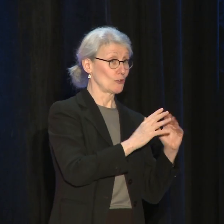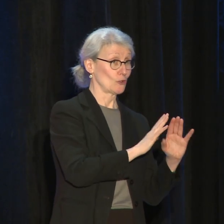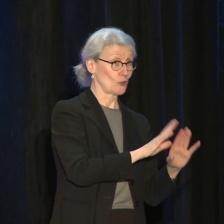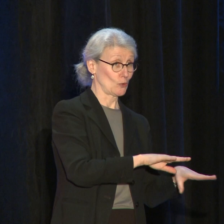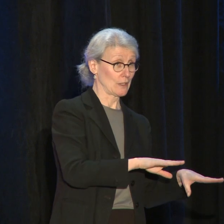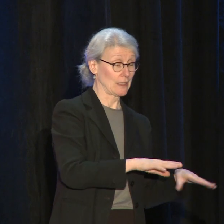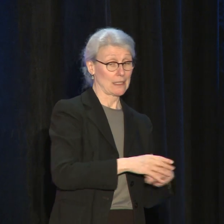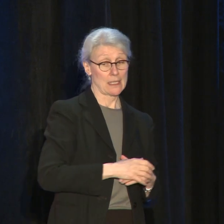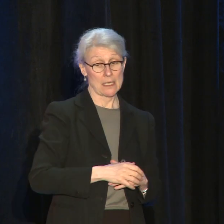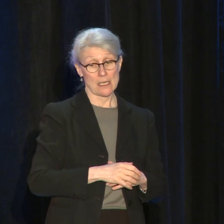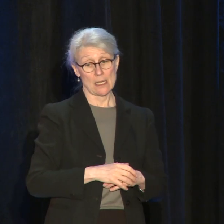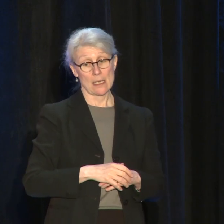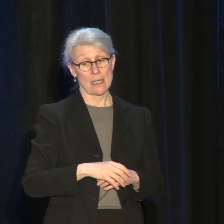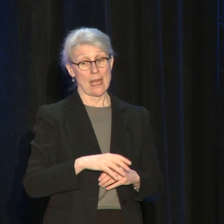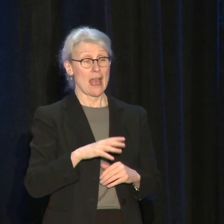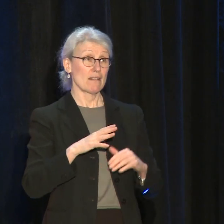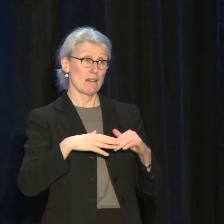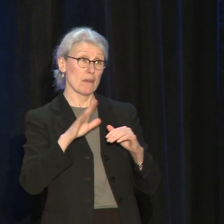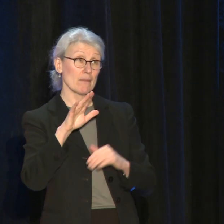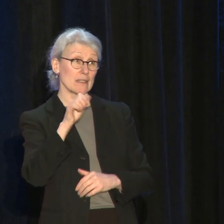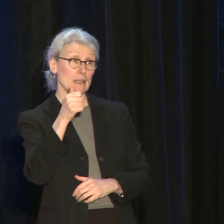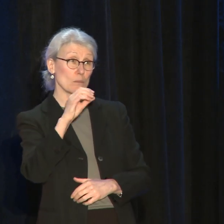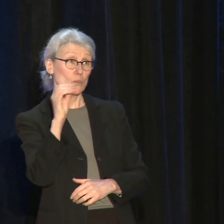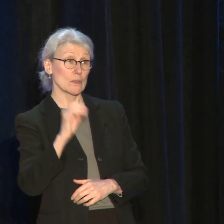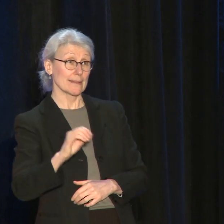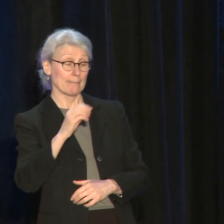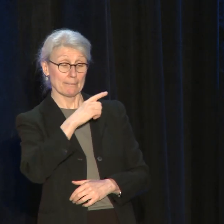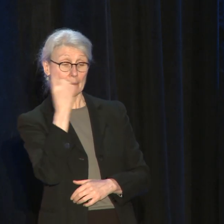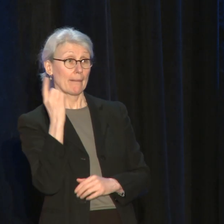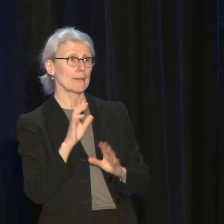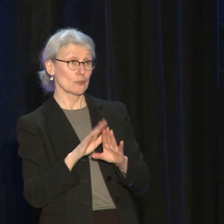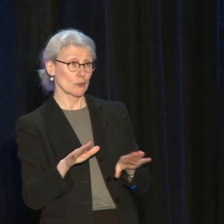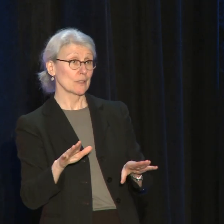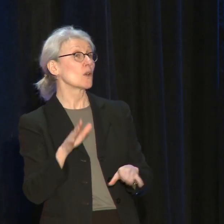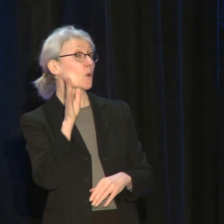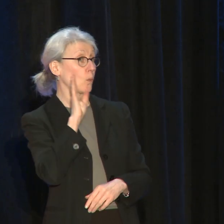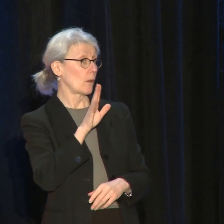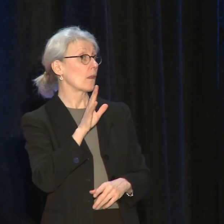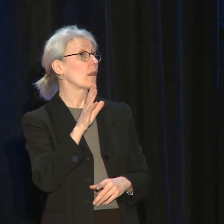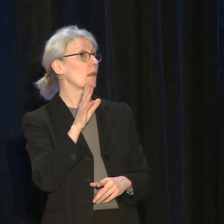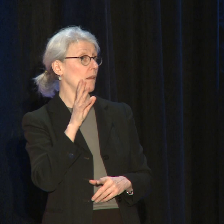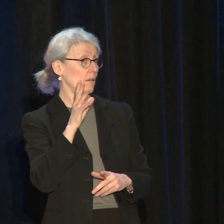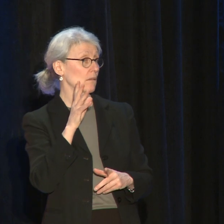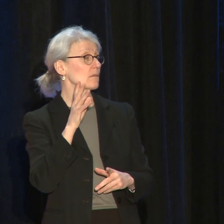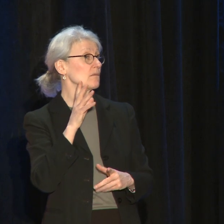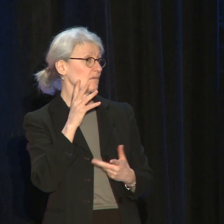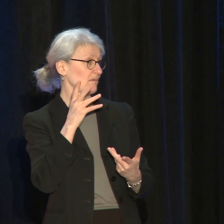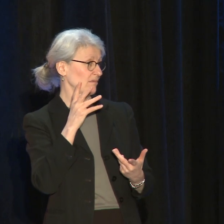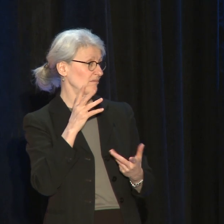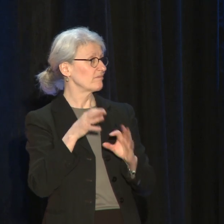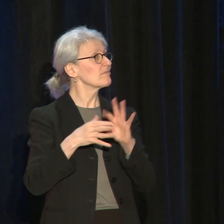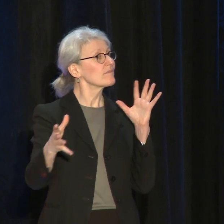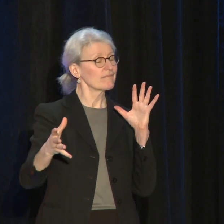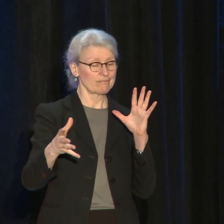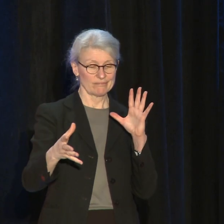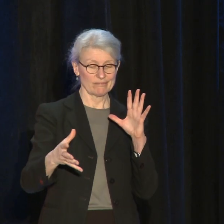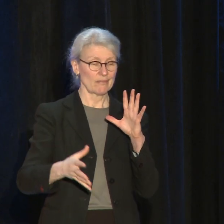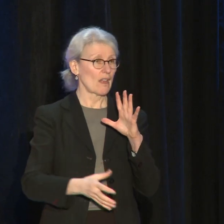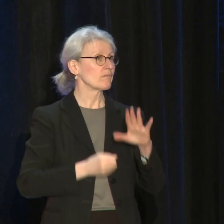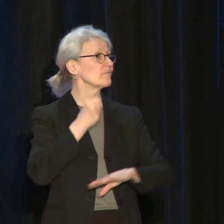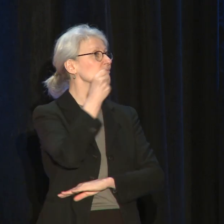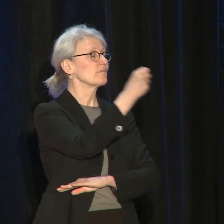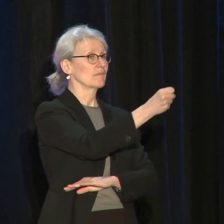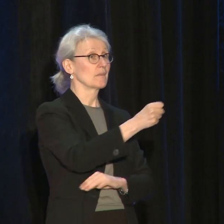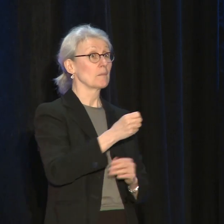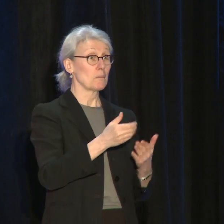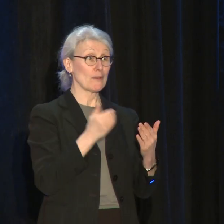than 10 percent of Black children will experience foster care in the U.S before they reach age 18.